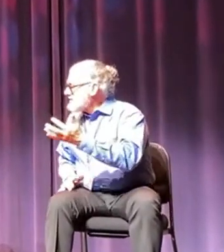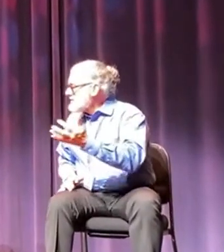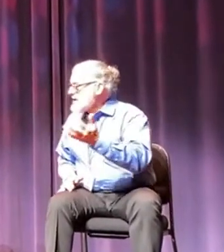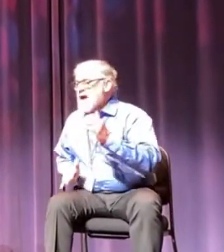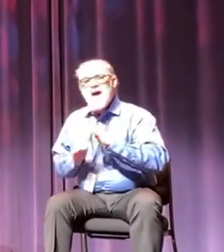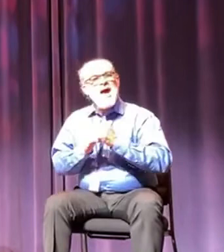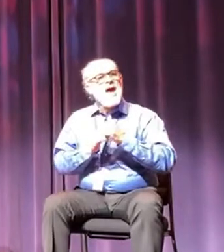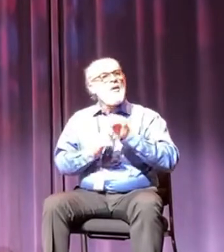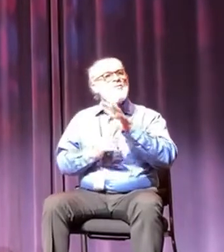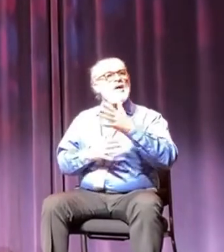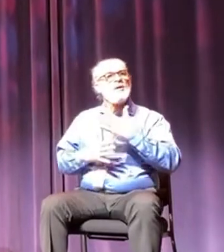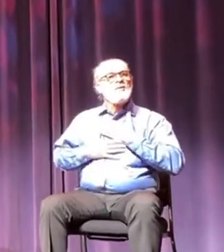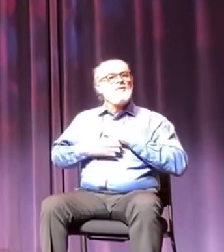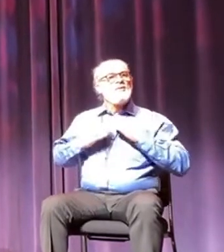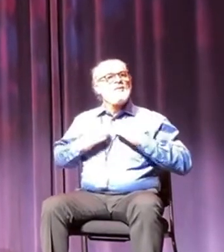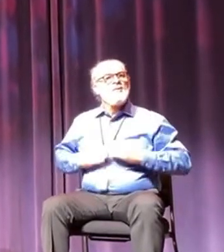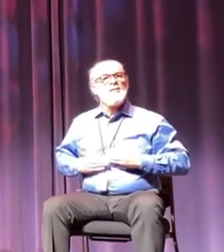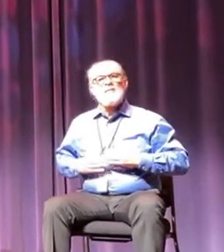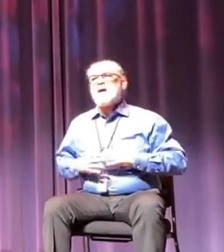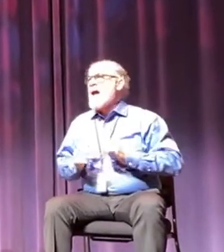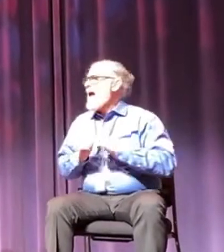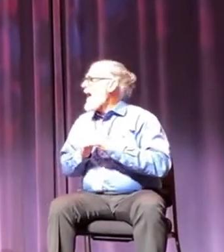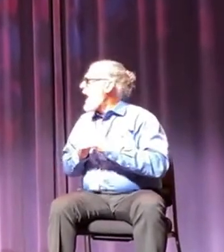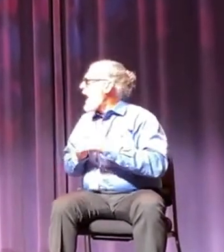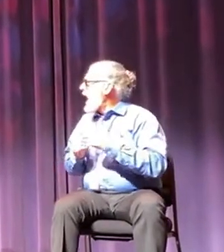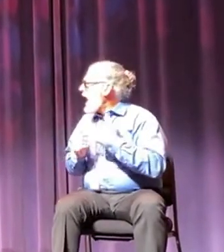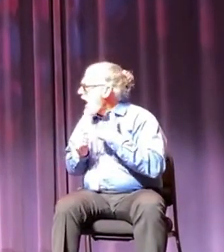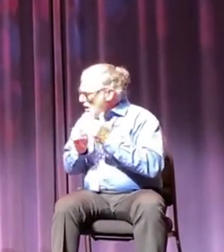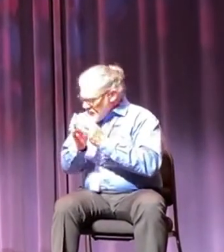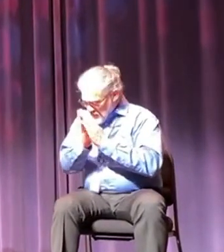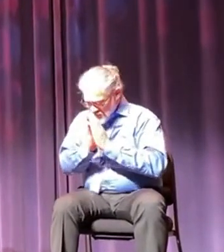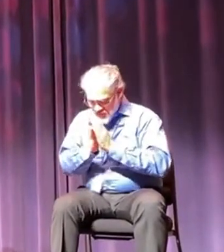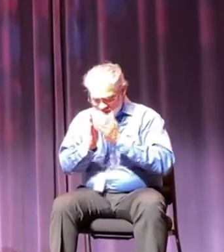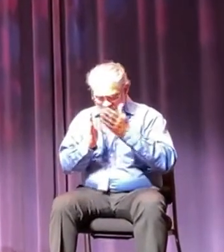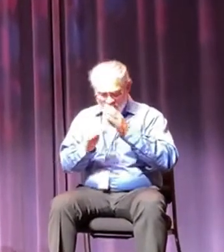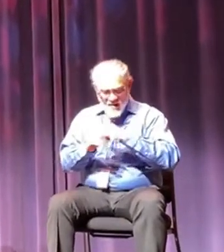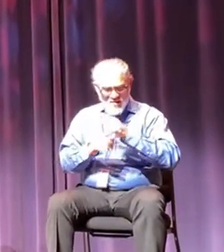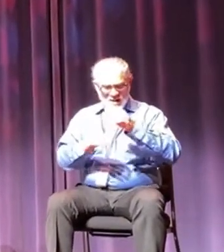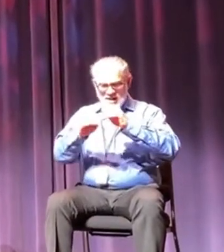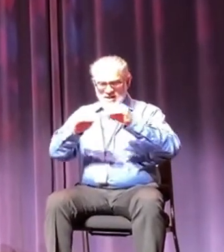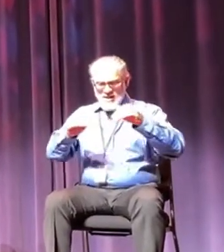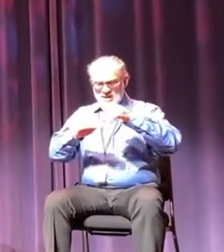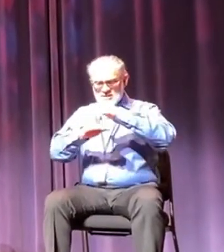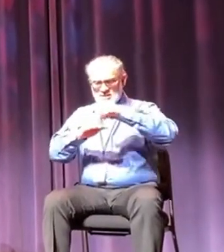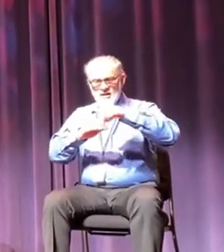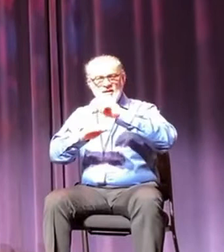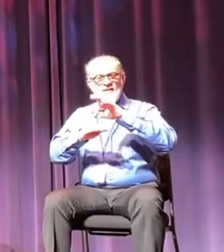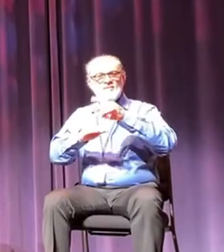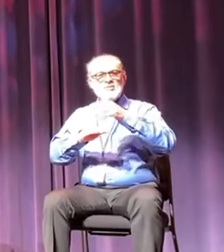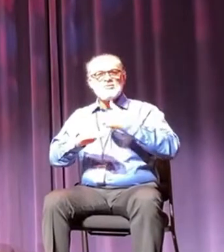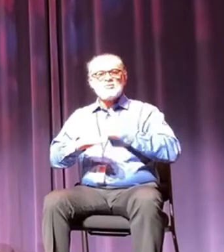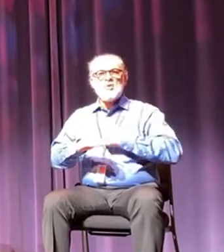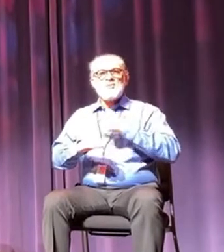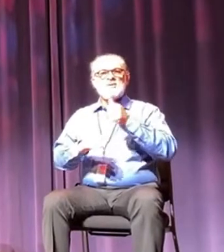How their lungs cathedral. How I prayed there on the ledge of inhale sternum sacred,